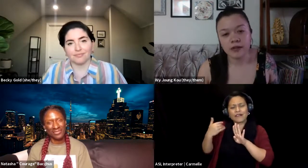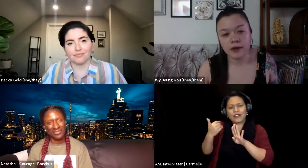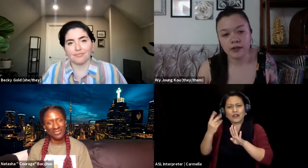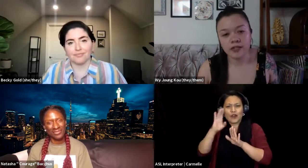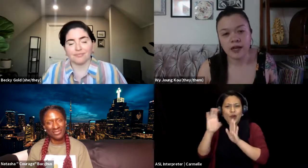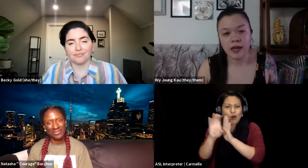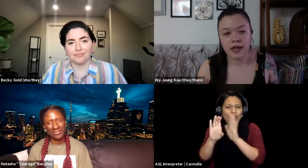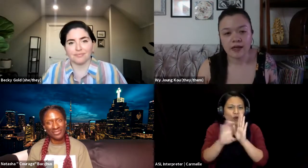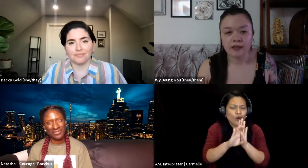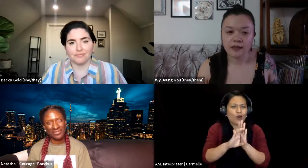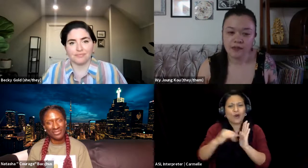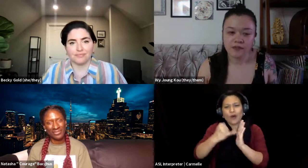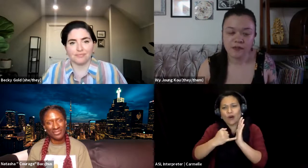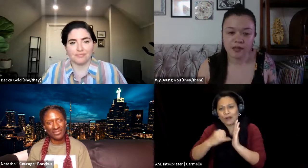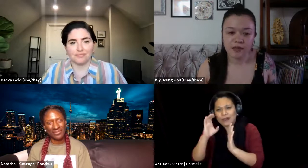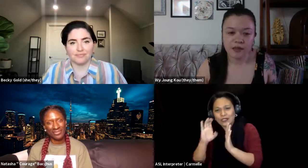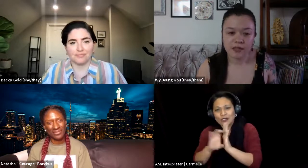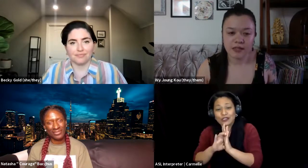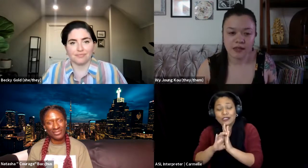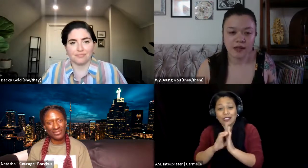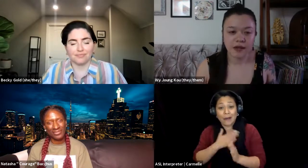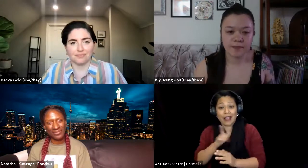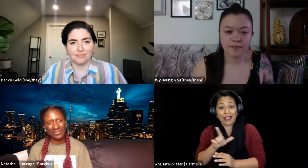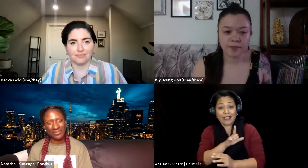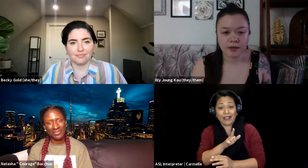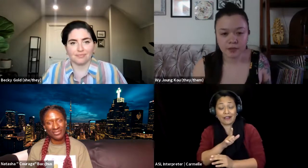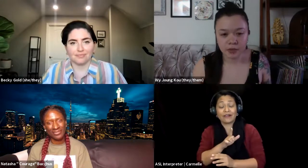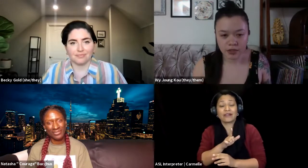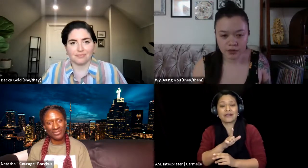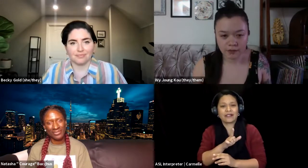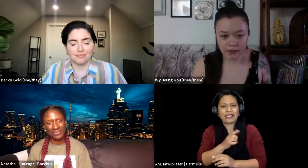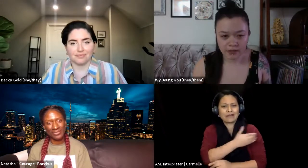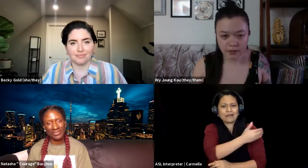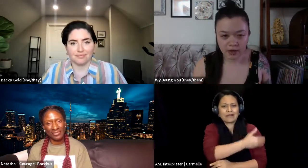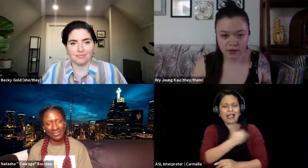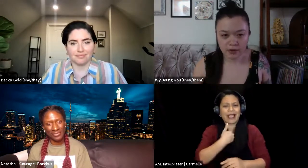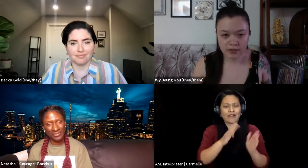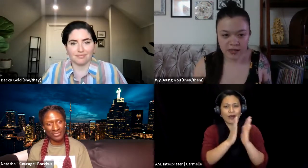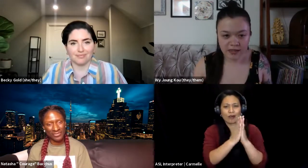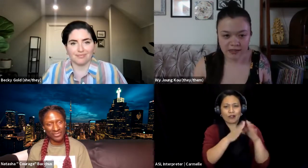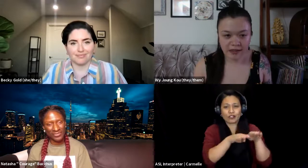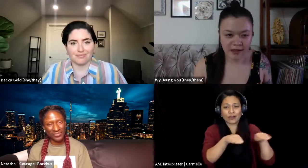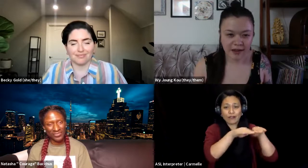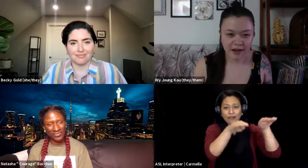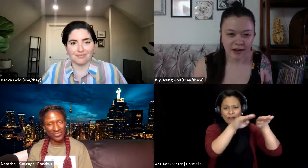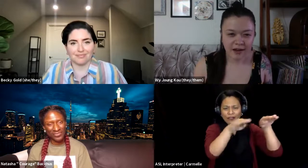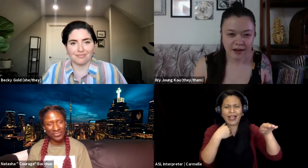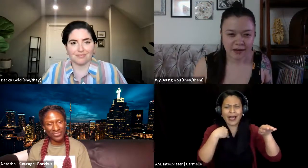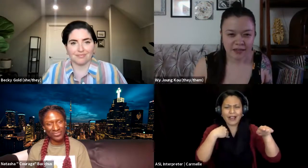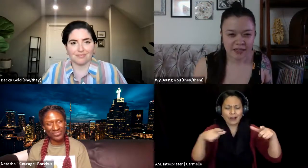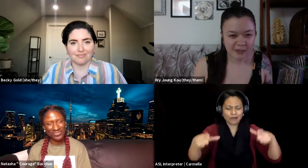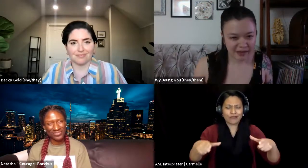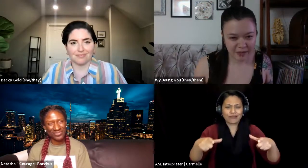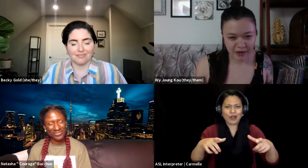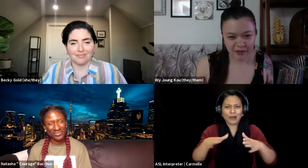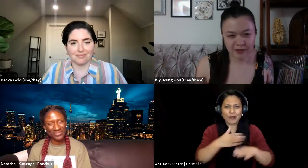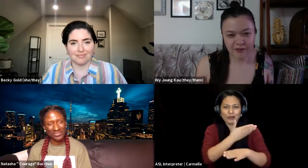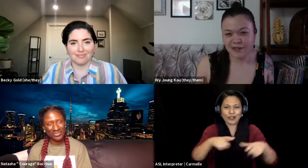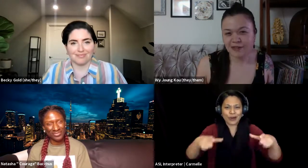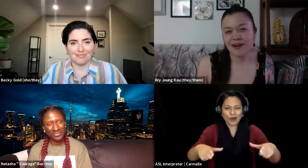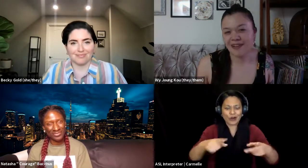art and to the left of me there is a bookshelf with some records and a display model of a spine